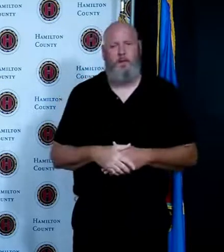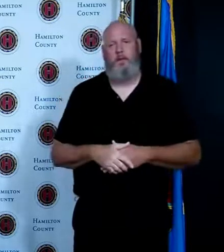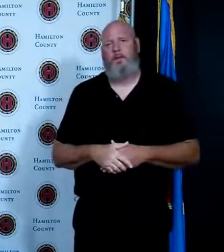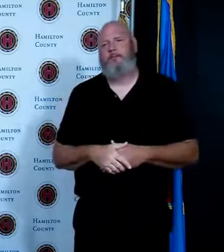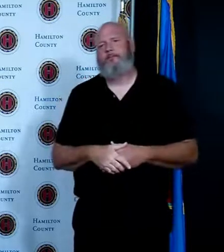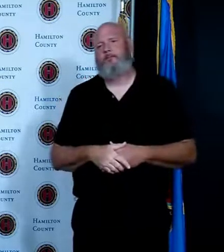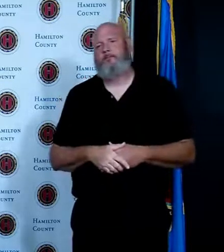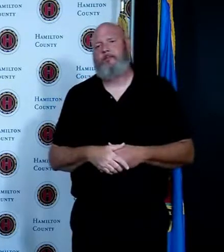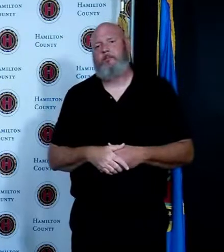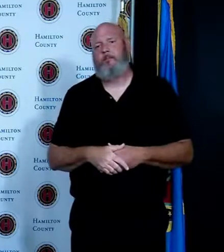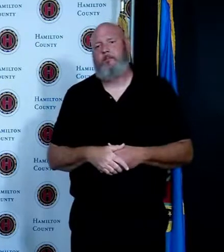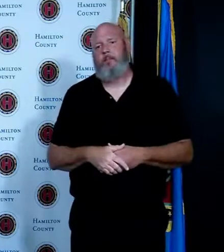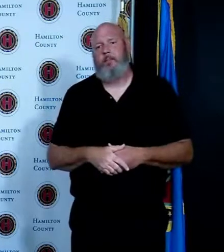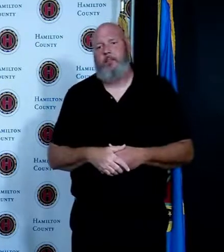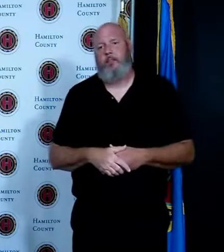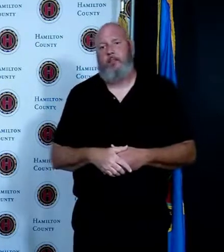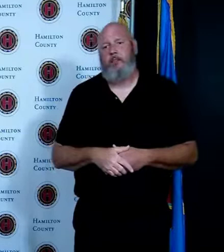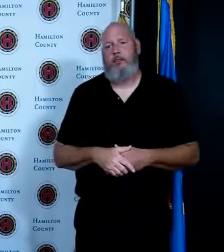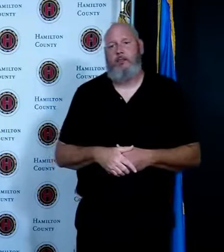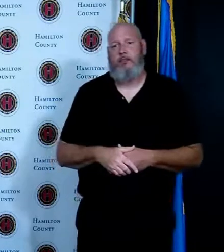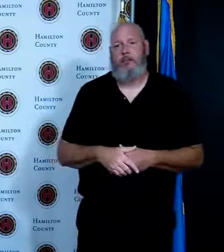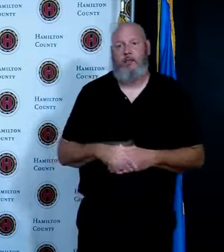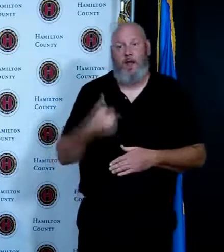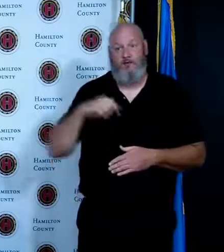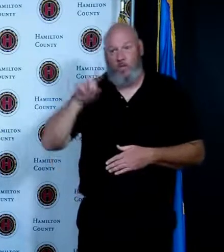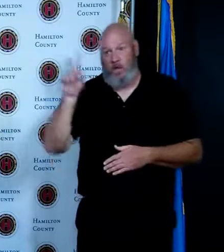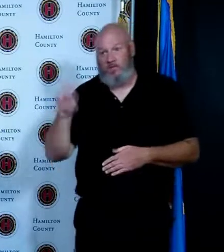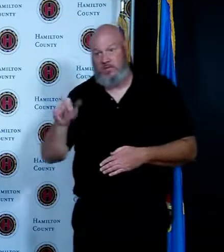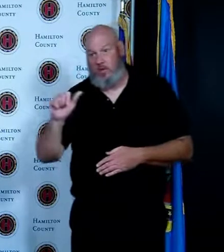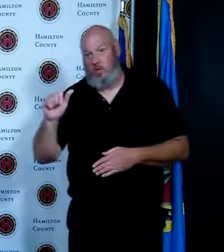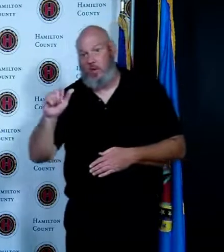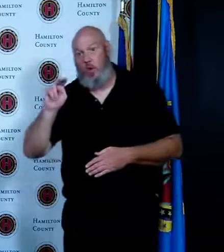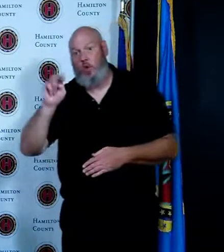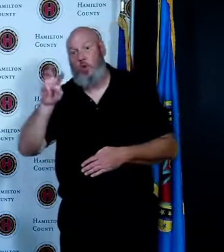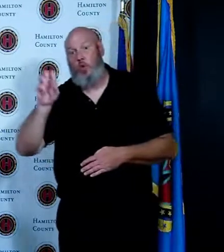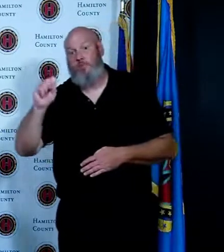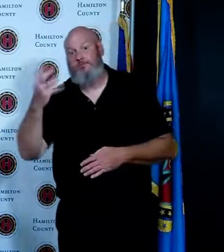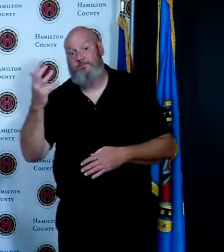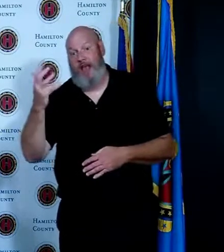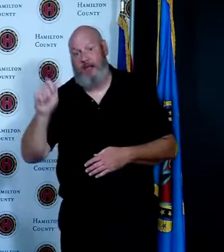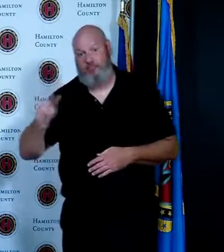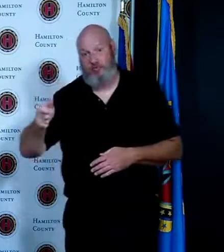have a question I do it's kind of a two-part question Greg there appears to